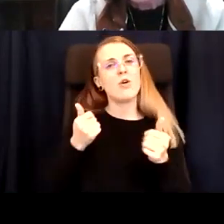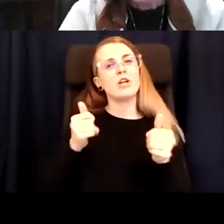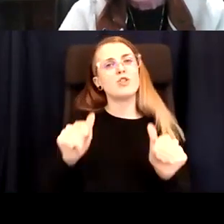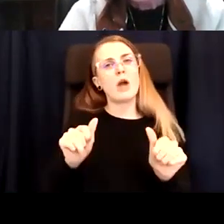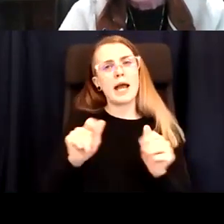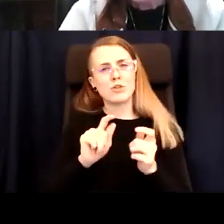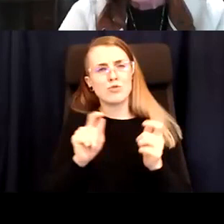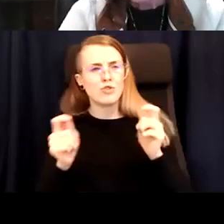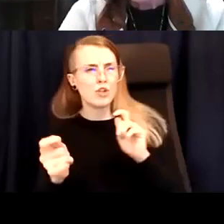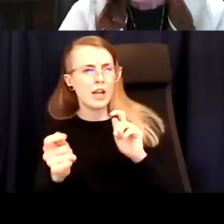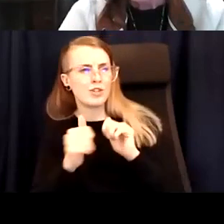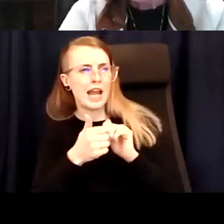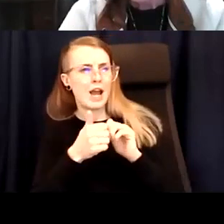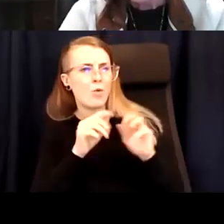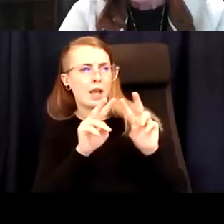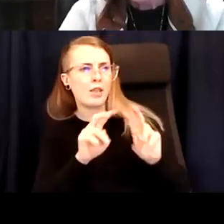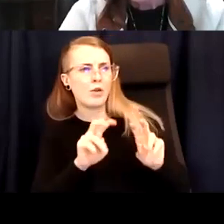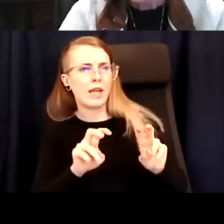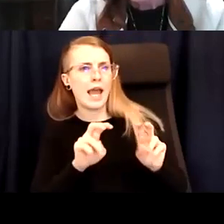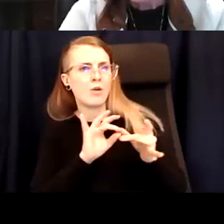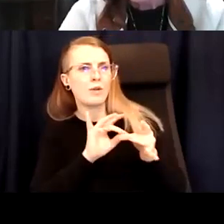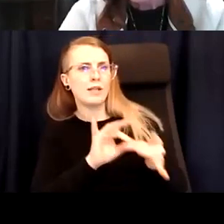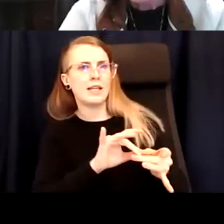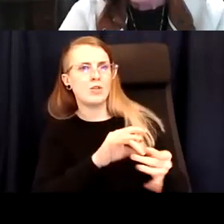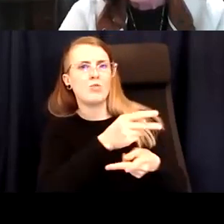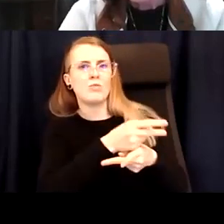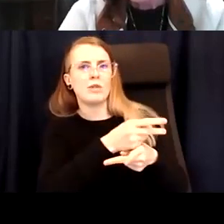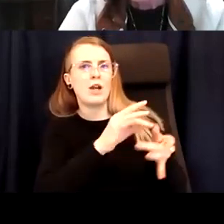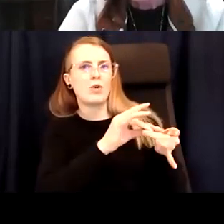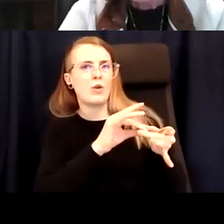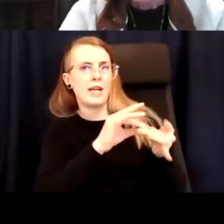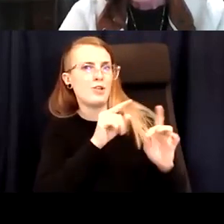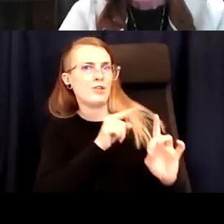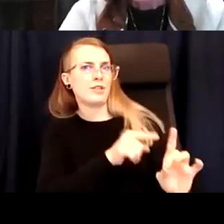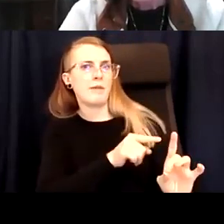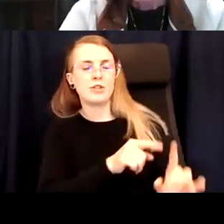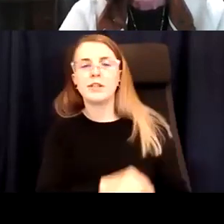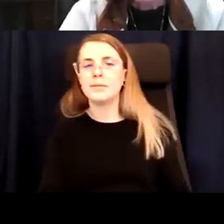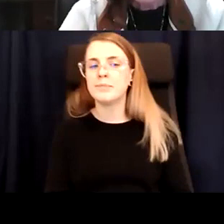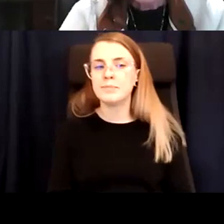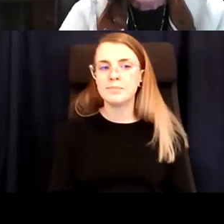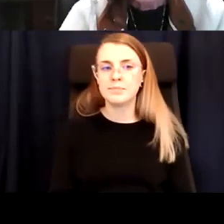of those things related to care coordination especially. Great.